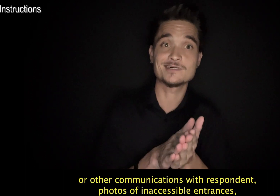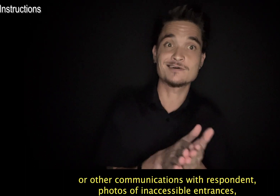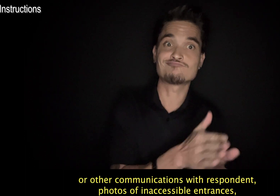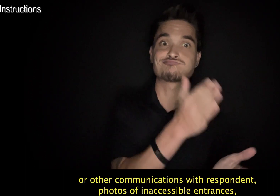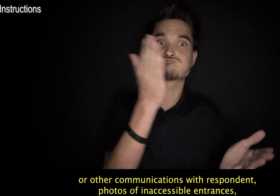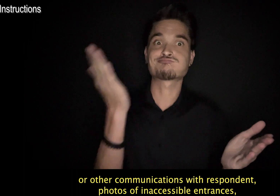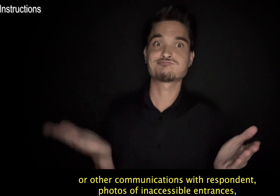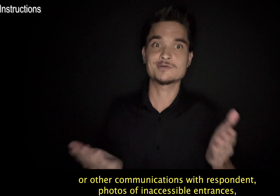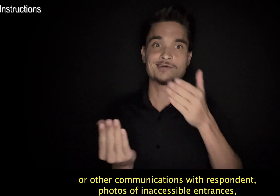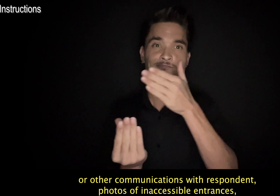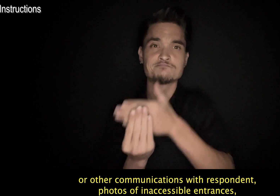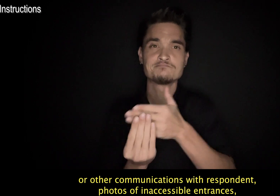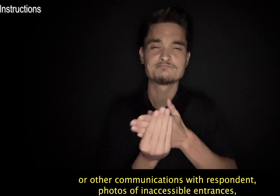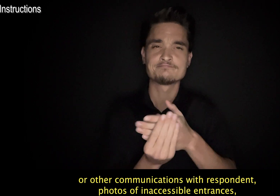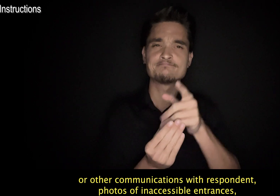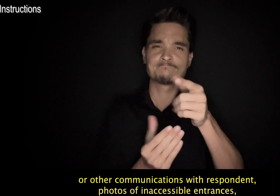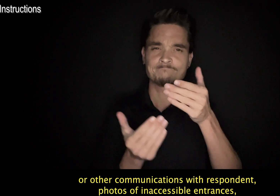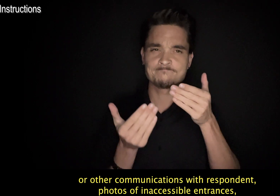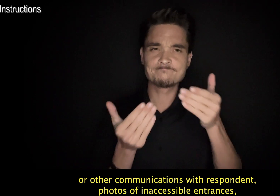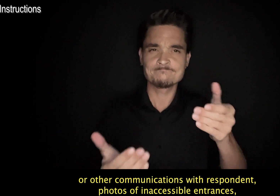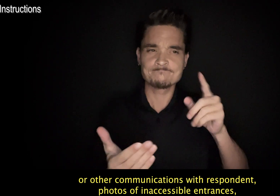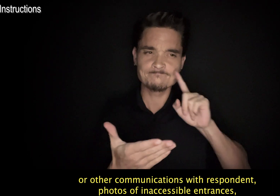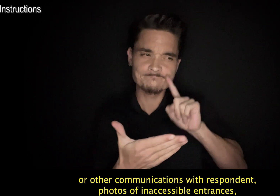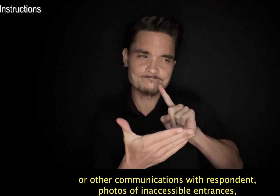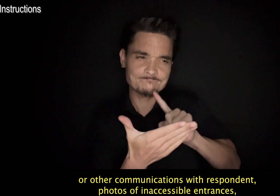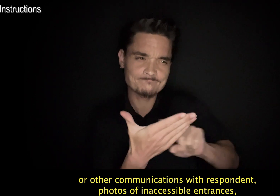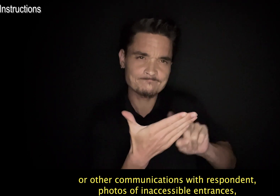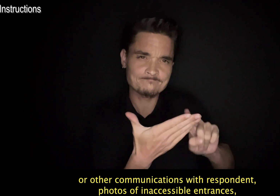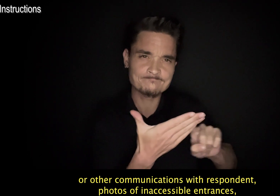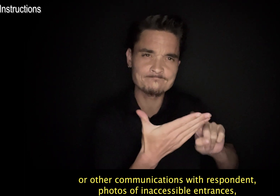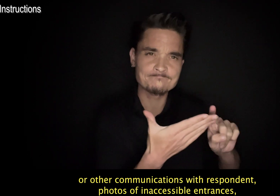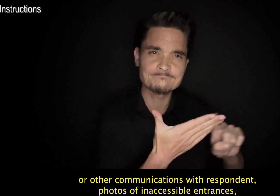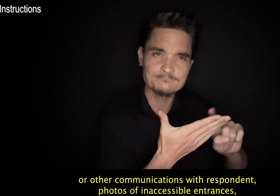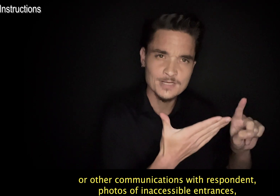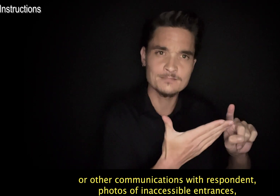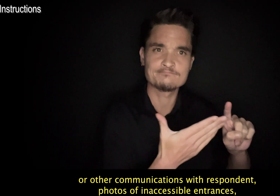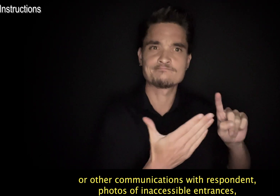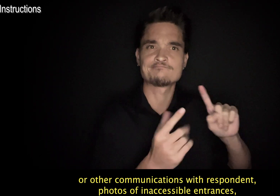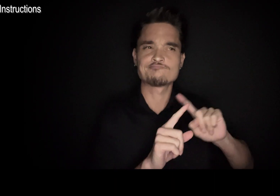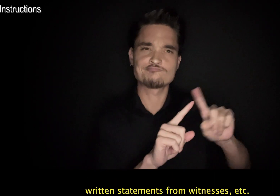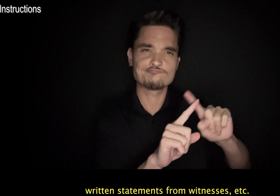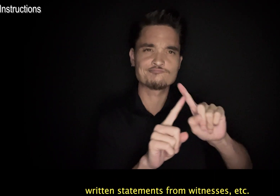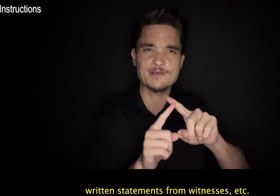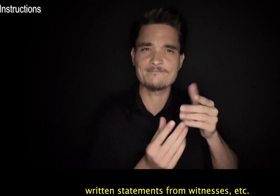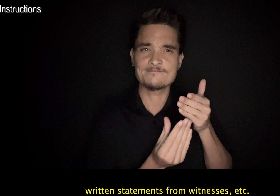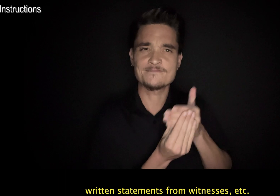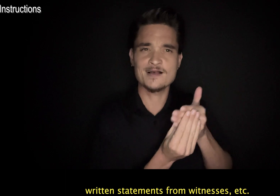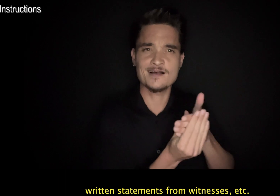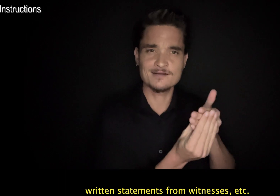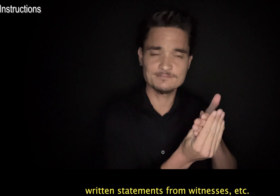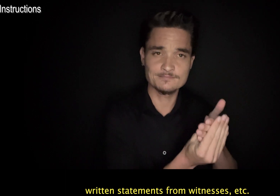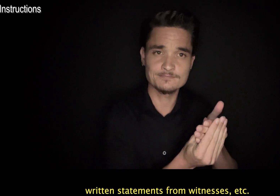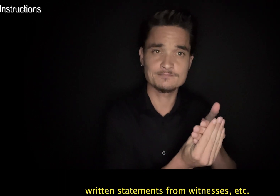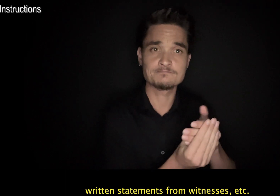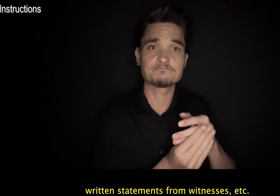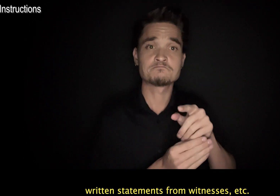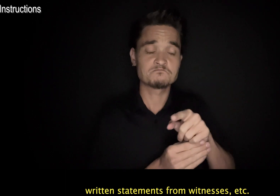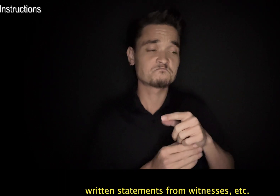or other communications with respondent, photos of inaccessible entrances, written statements from witnesses, etc.